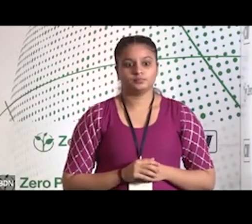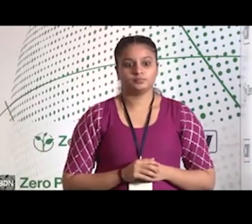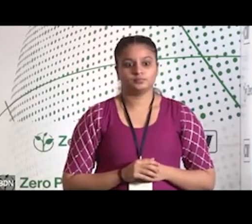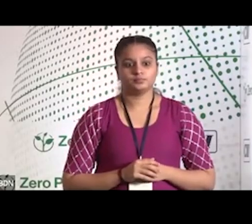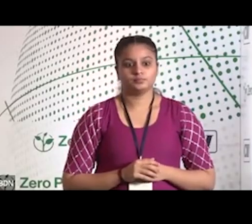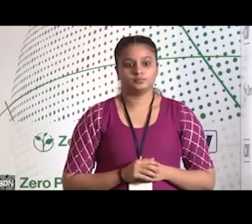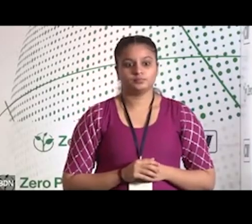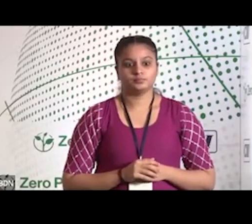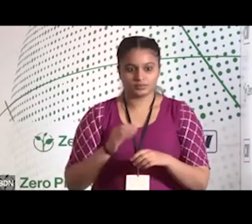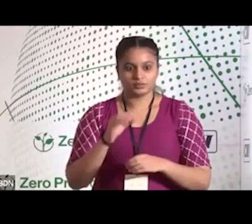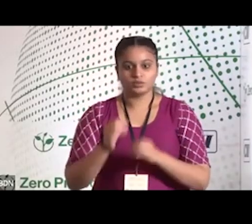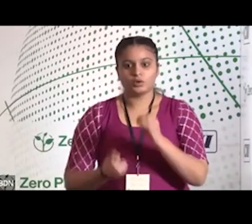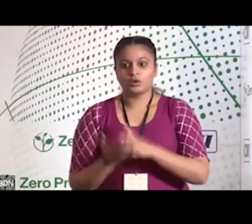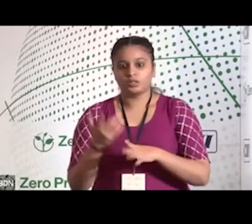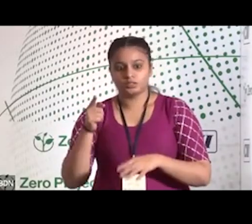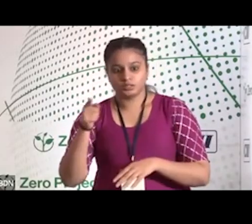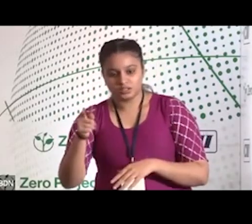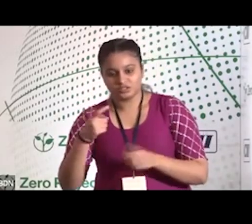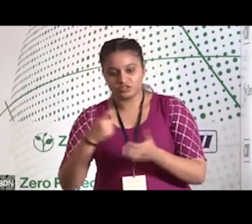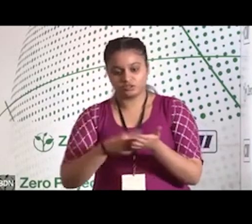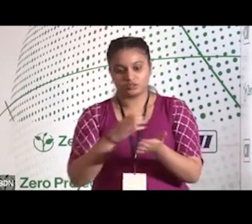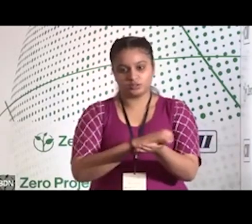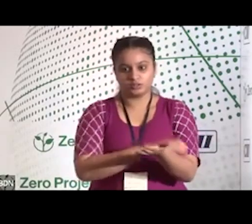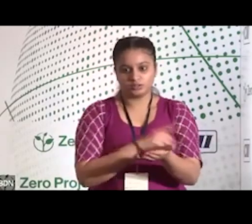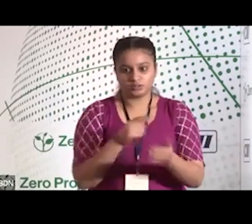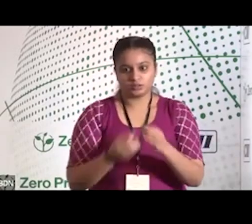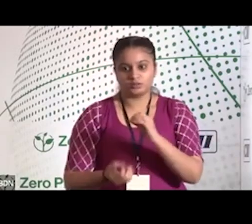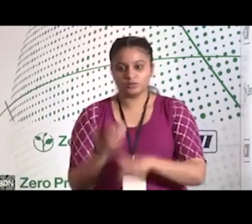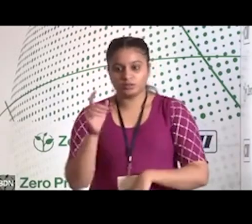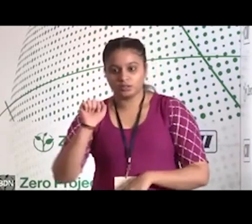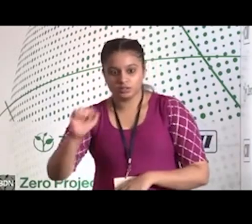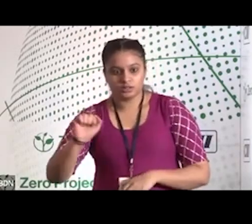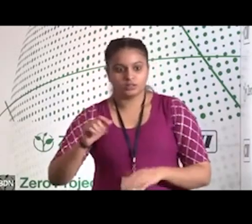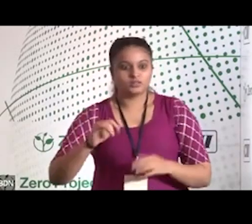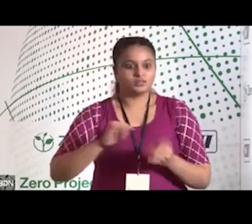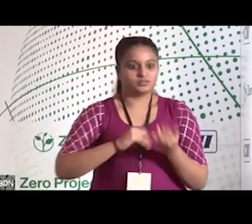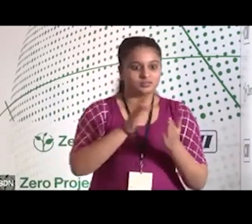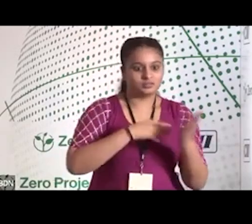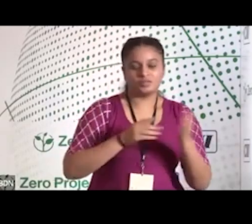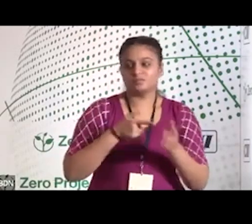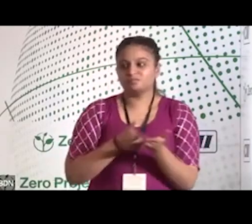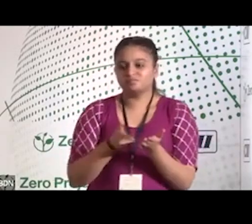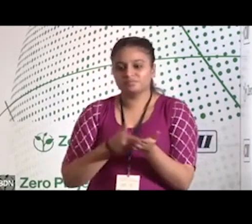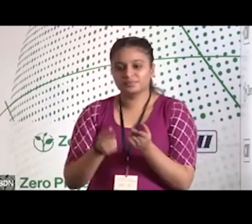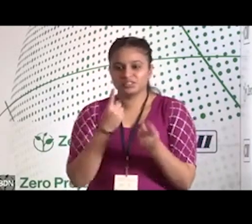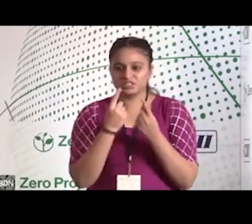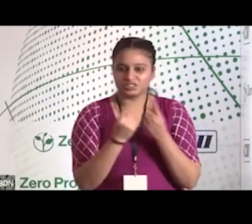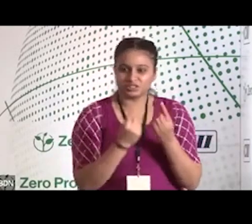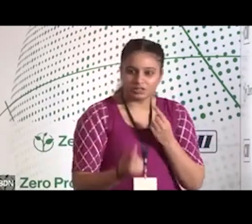I just had some clients and and was doing so in their village and they came to her house.